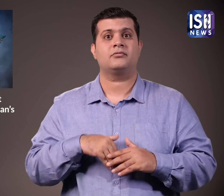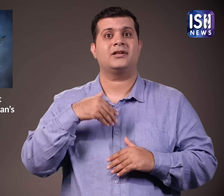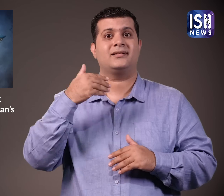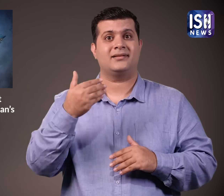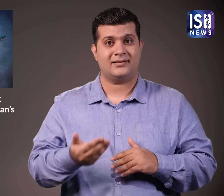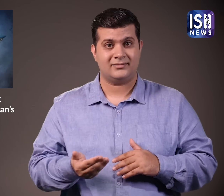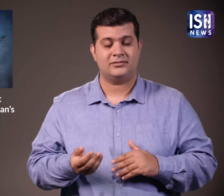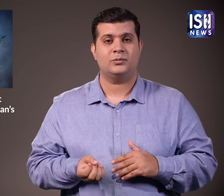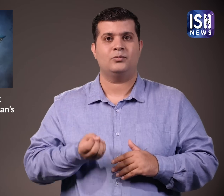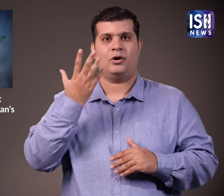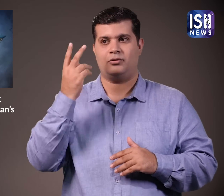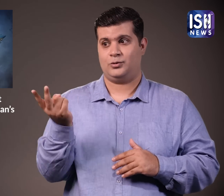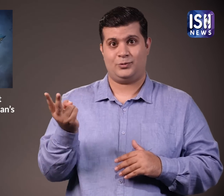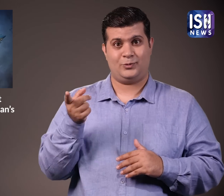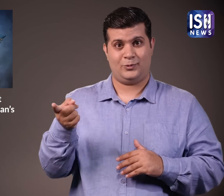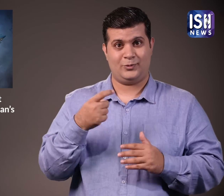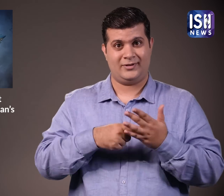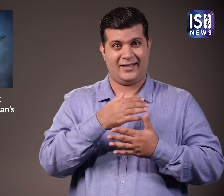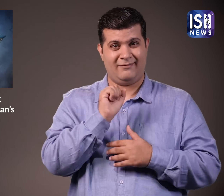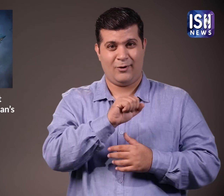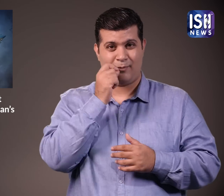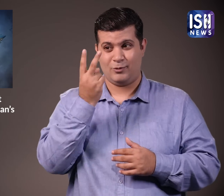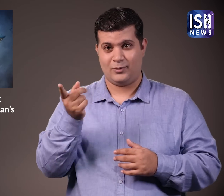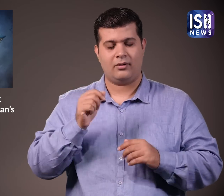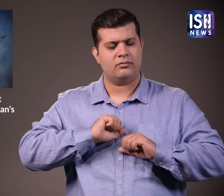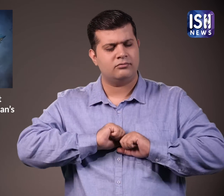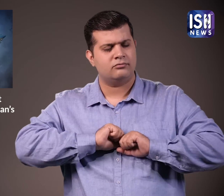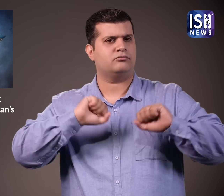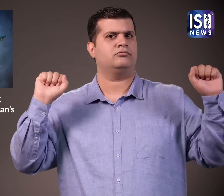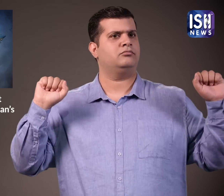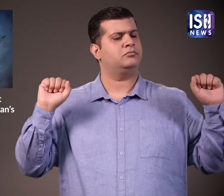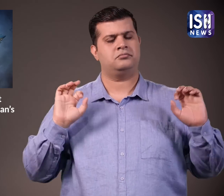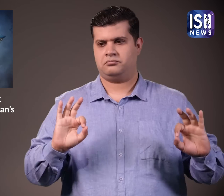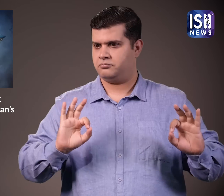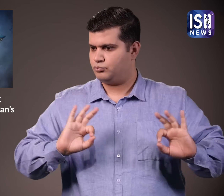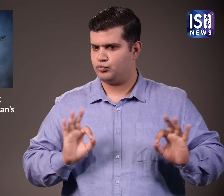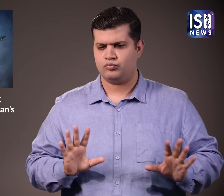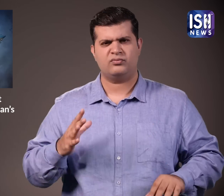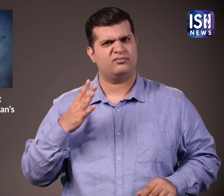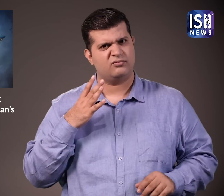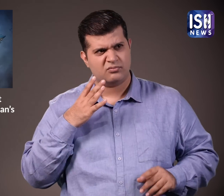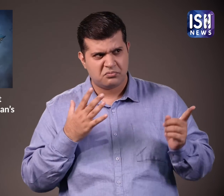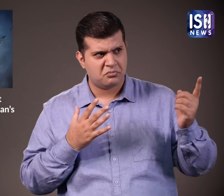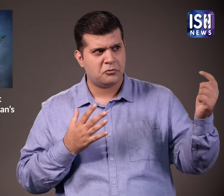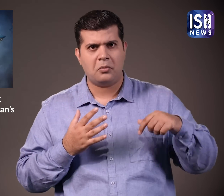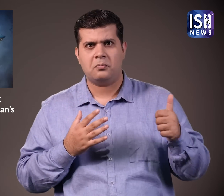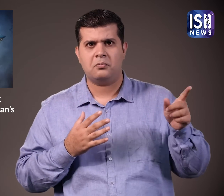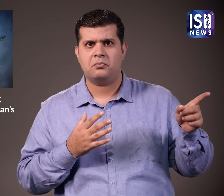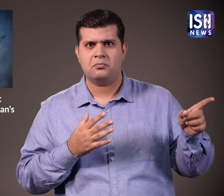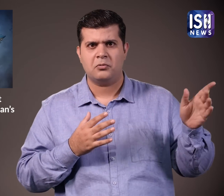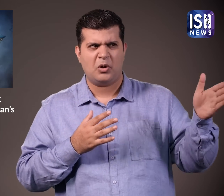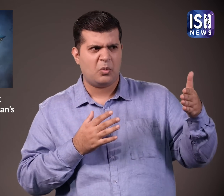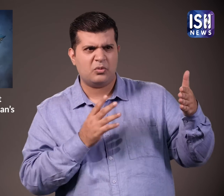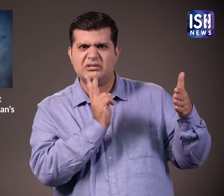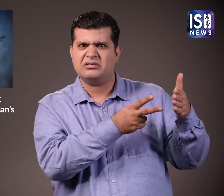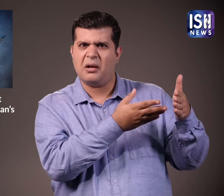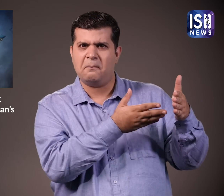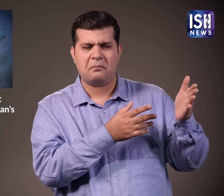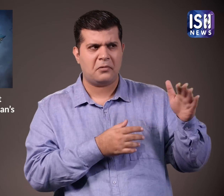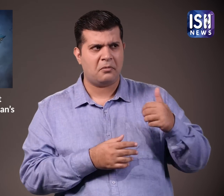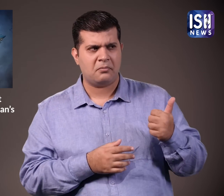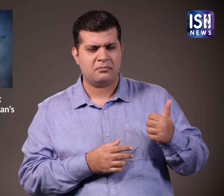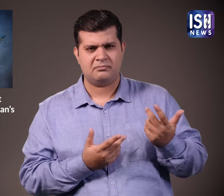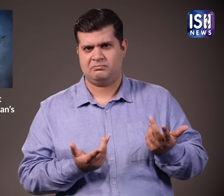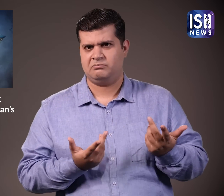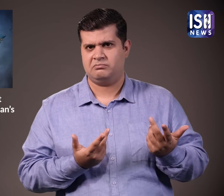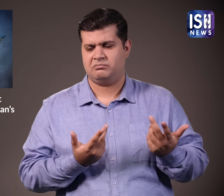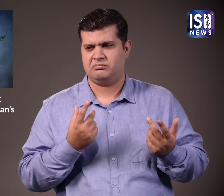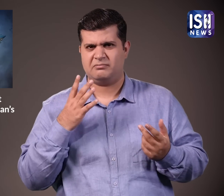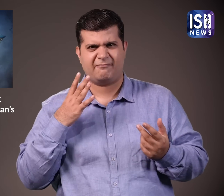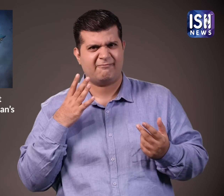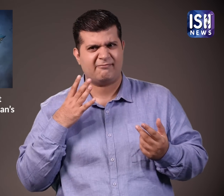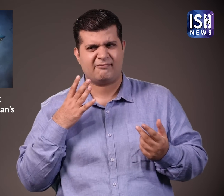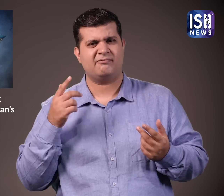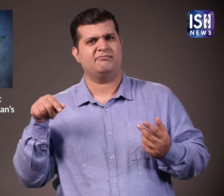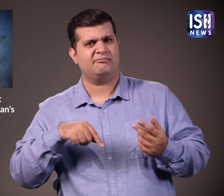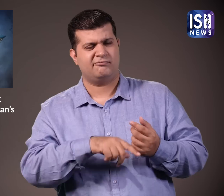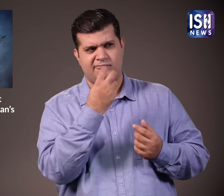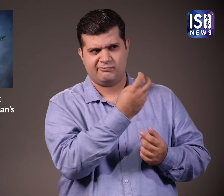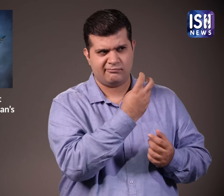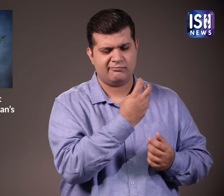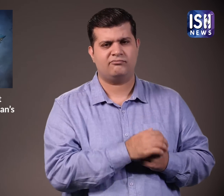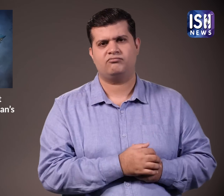The next morning, when his relatives woke up, they found the man's room locked, and began knocking.